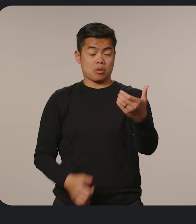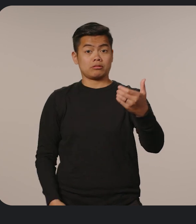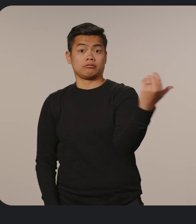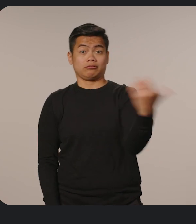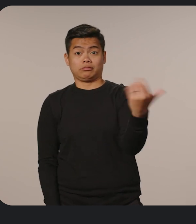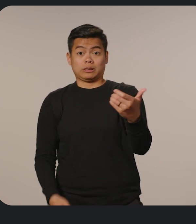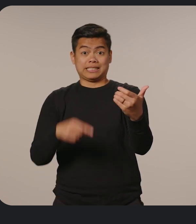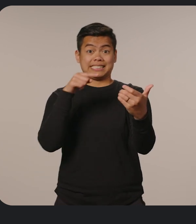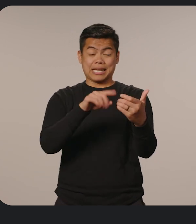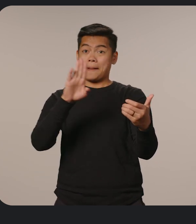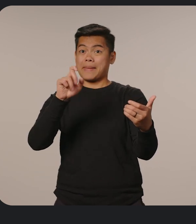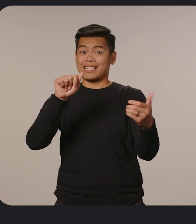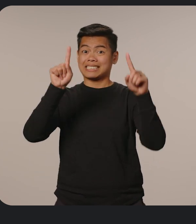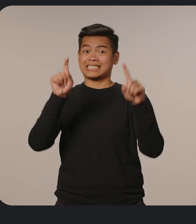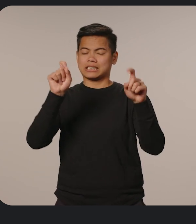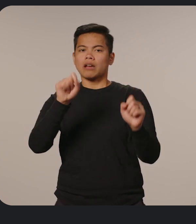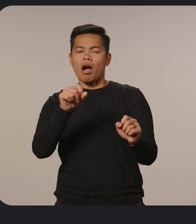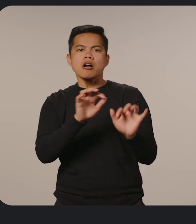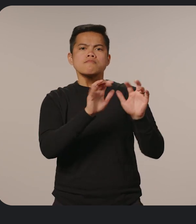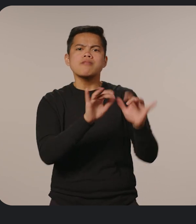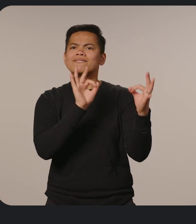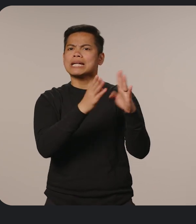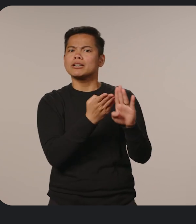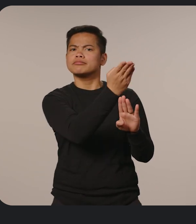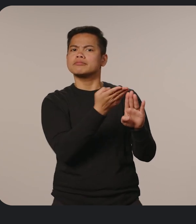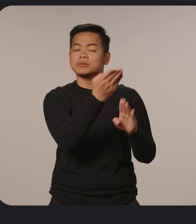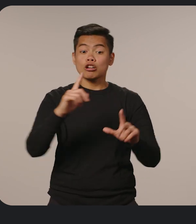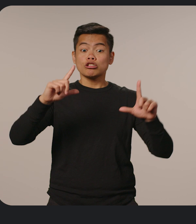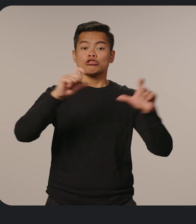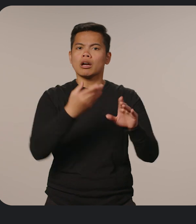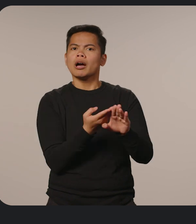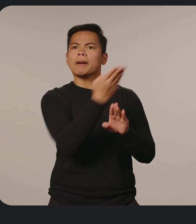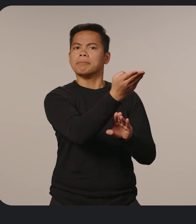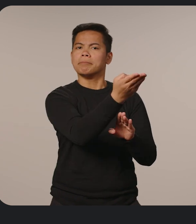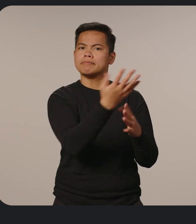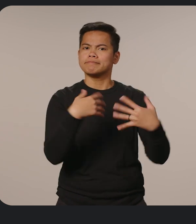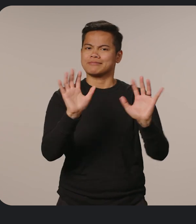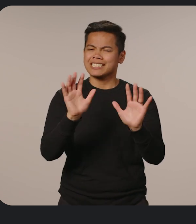your beta testers can submit feedback including screenshots directly in your